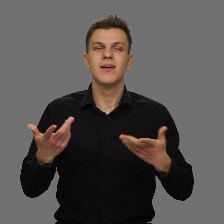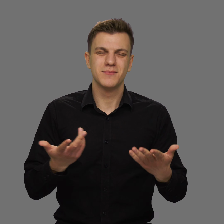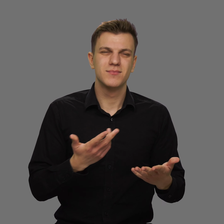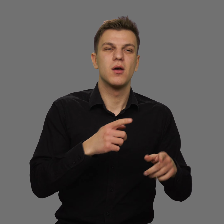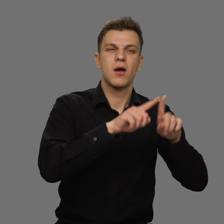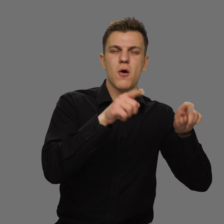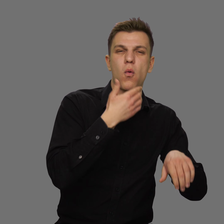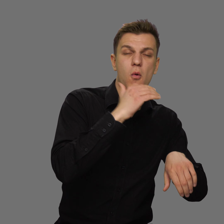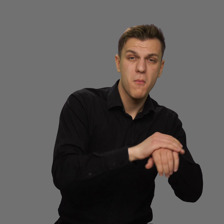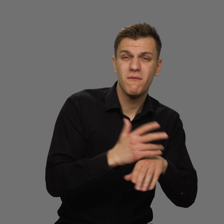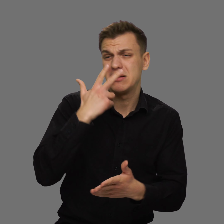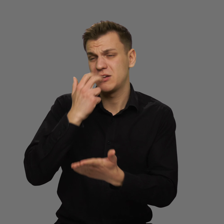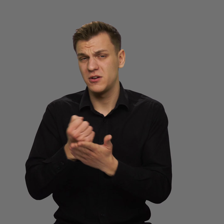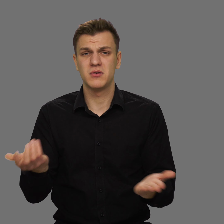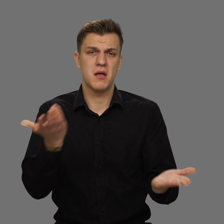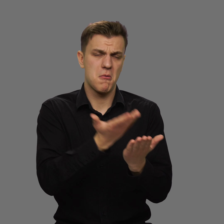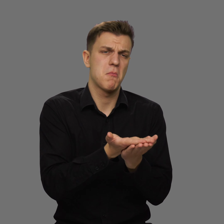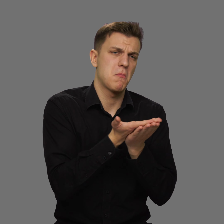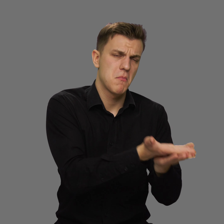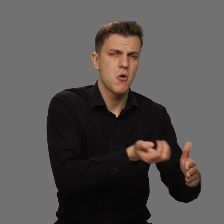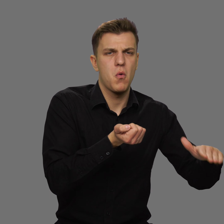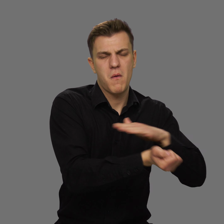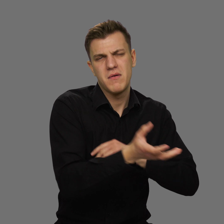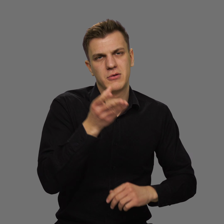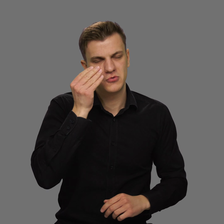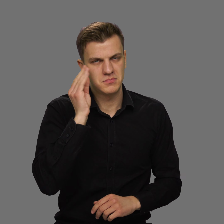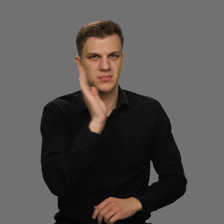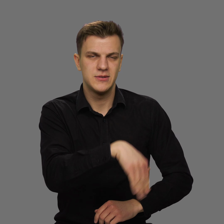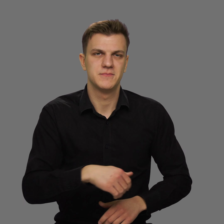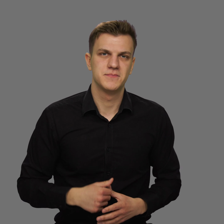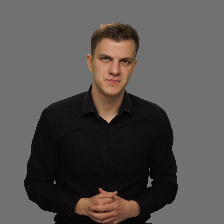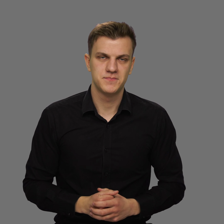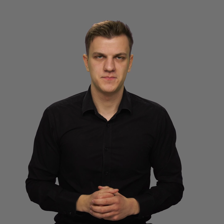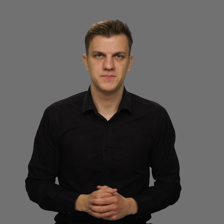should be guarded in the same way, as the purchase and sale agreement.